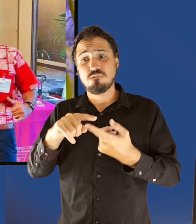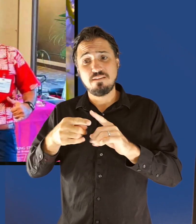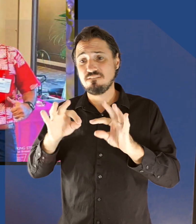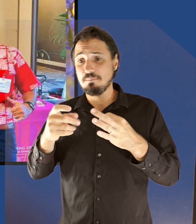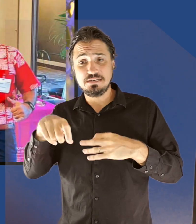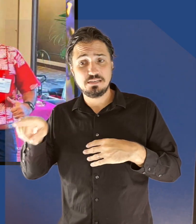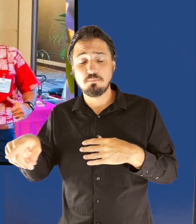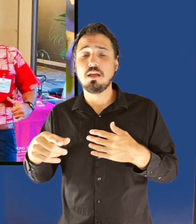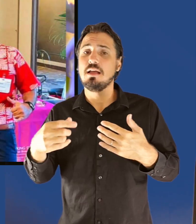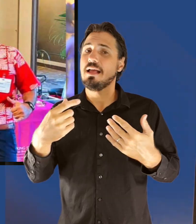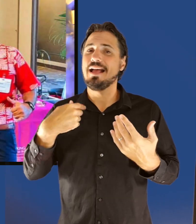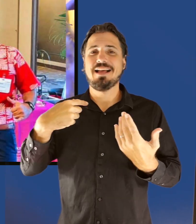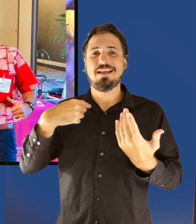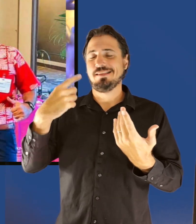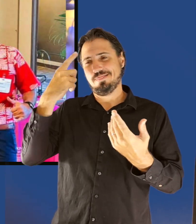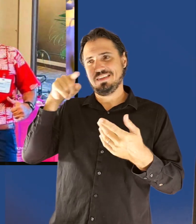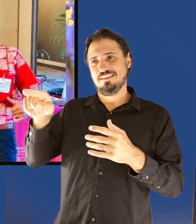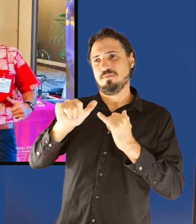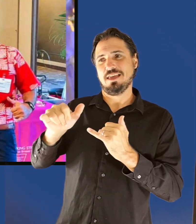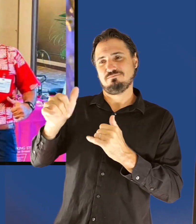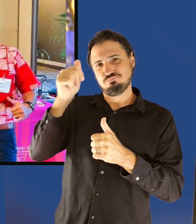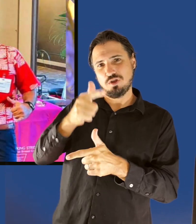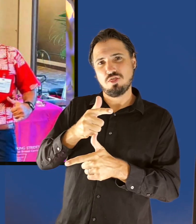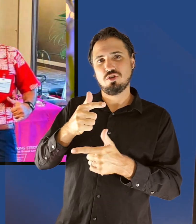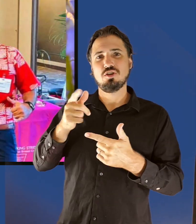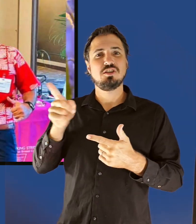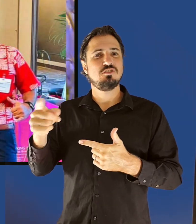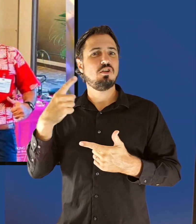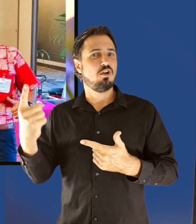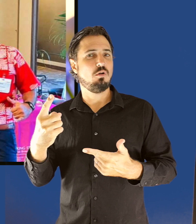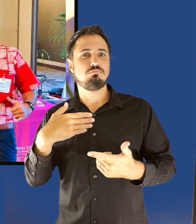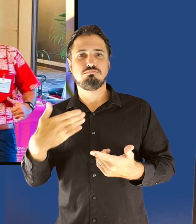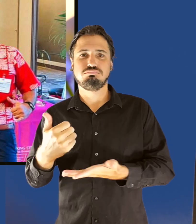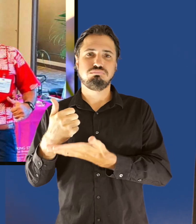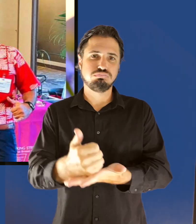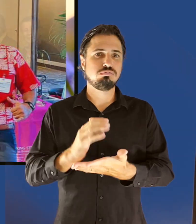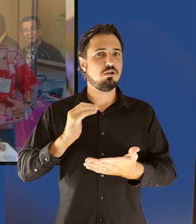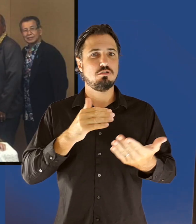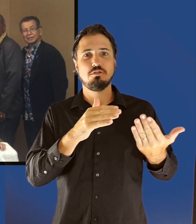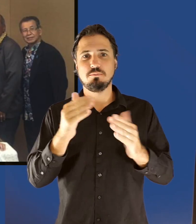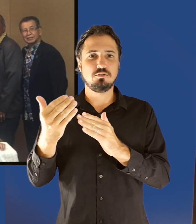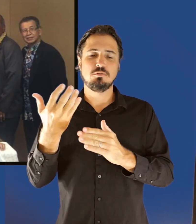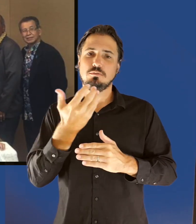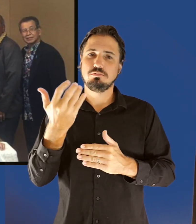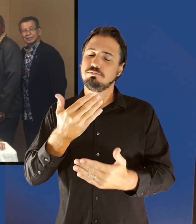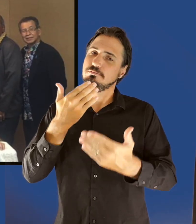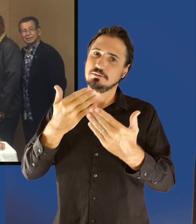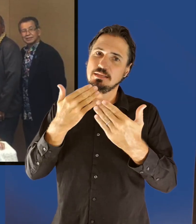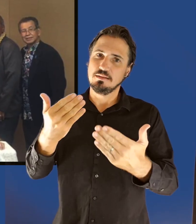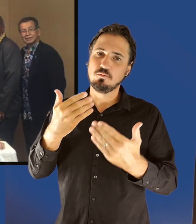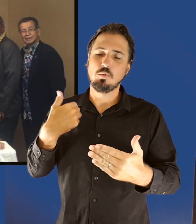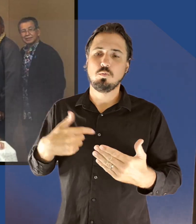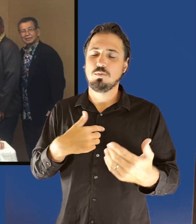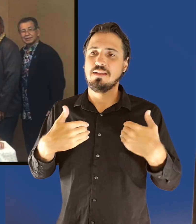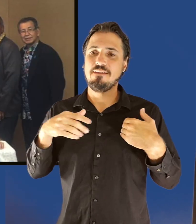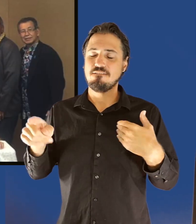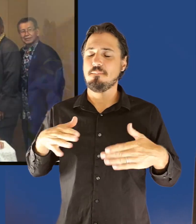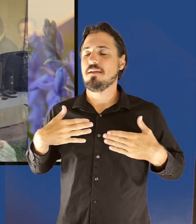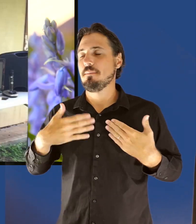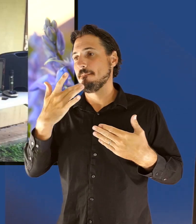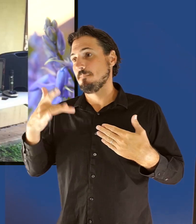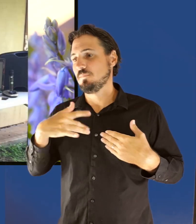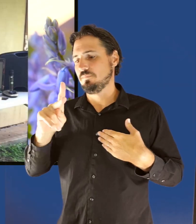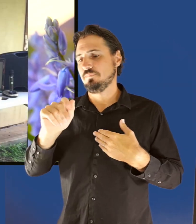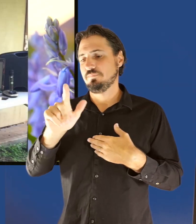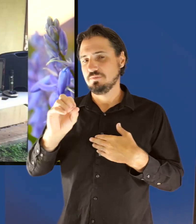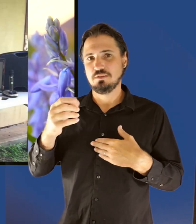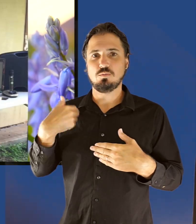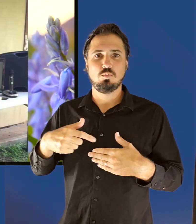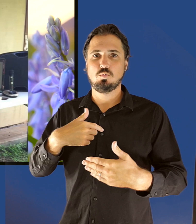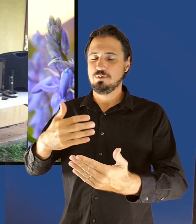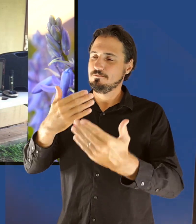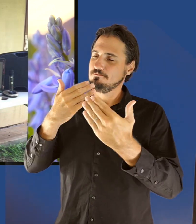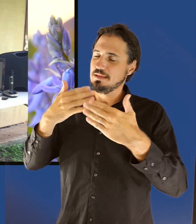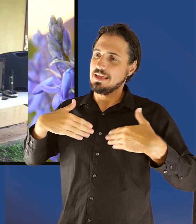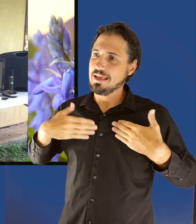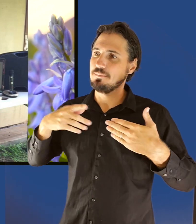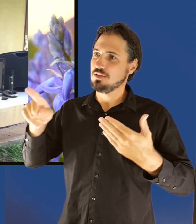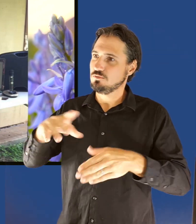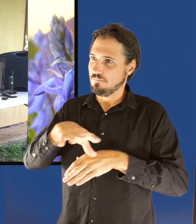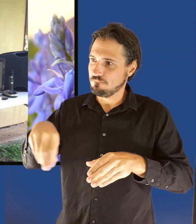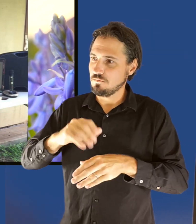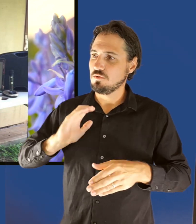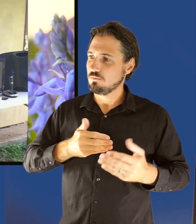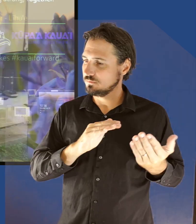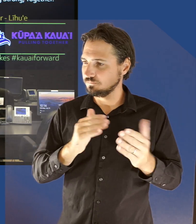And I consider him a brother. Kaleo is always willing to lend a helping hand – and our community is blessed to have him. Happy Birthday, Kaleo! We are so grateful to have you.